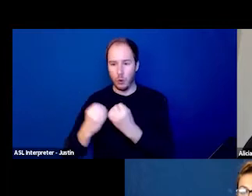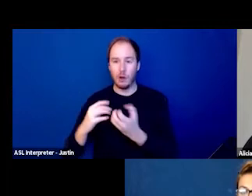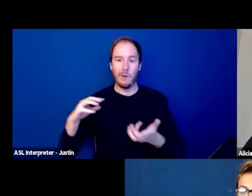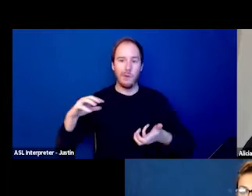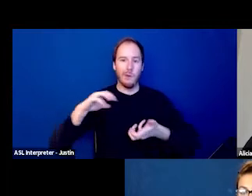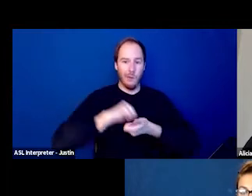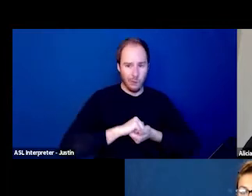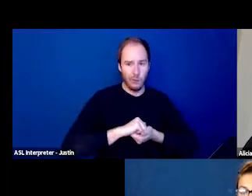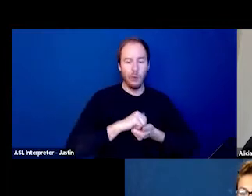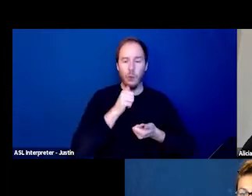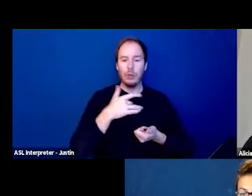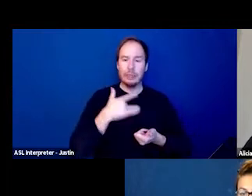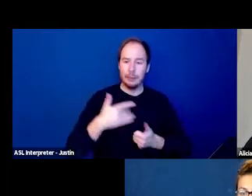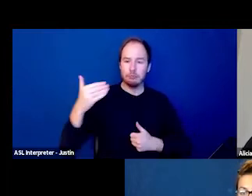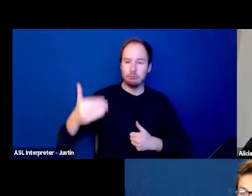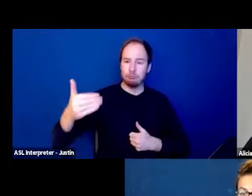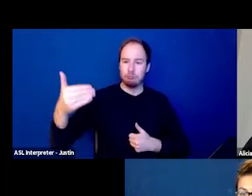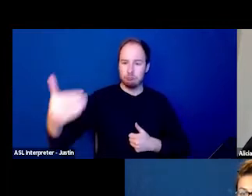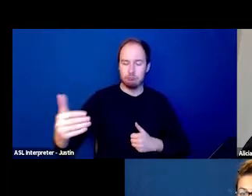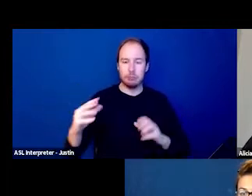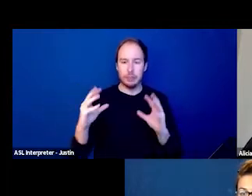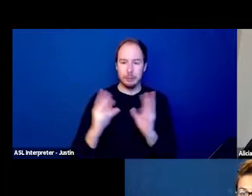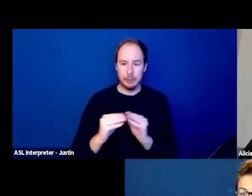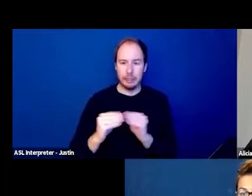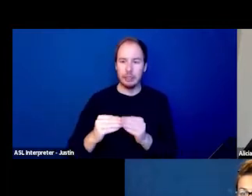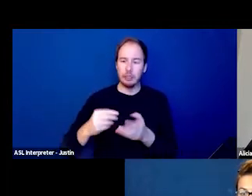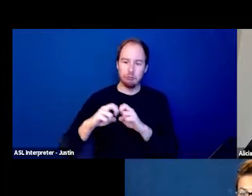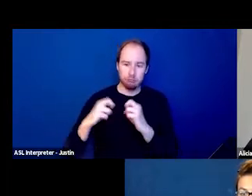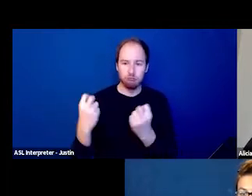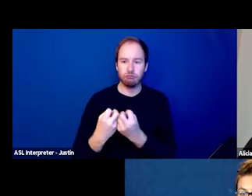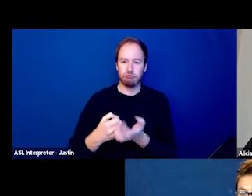that meet regularly to discuss and plan their community's homelessness response.